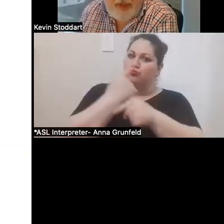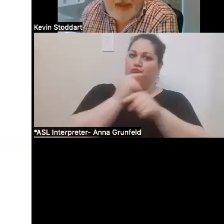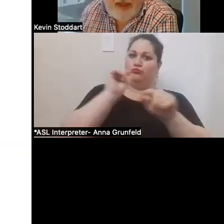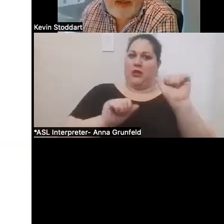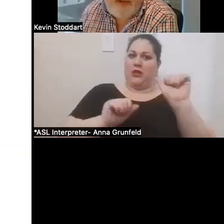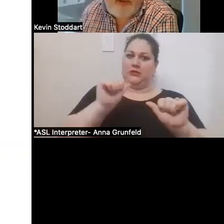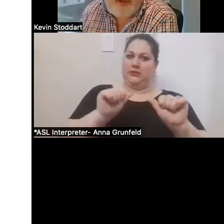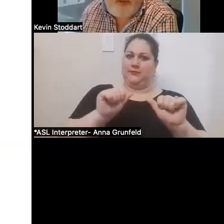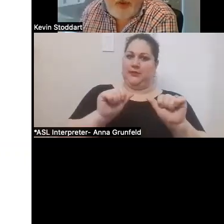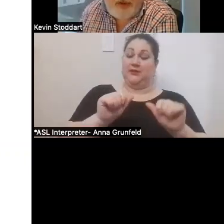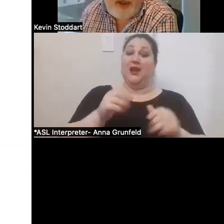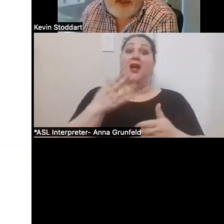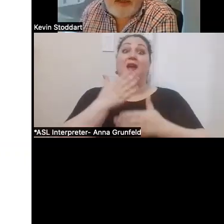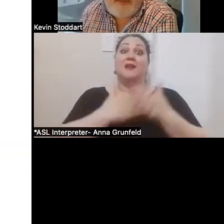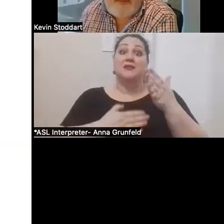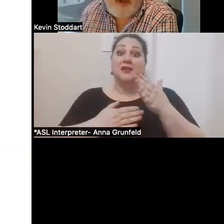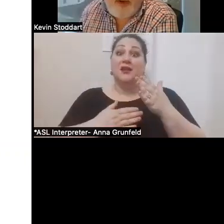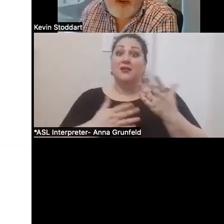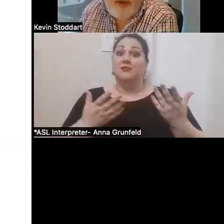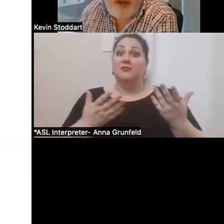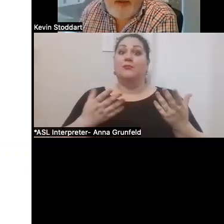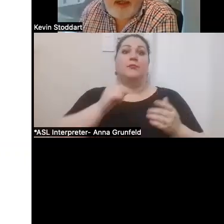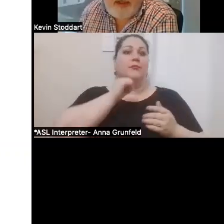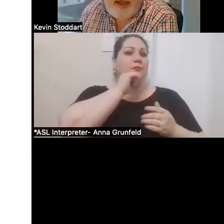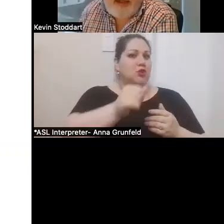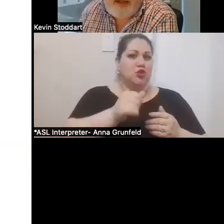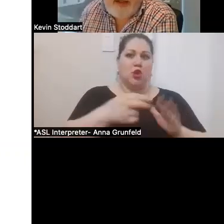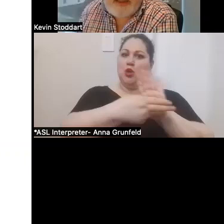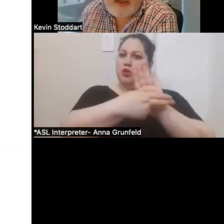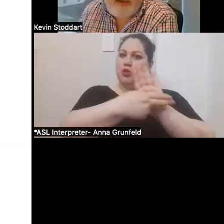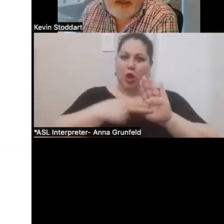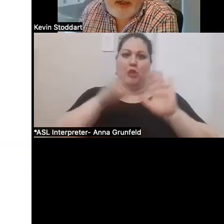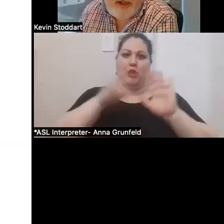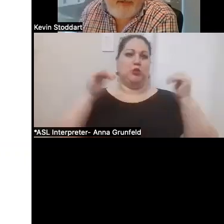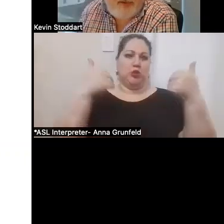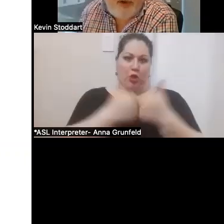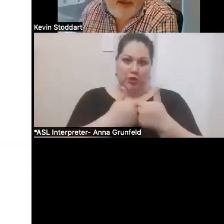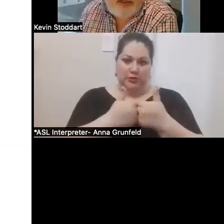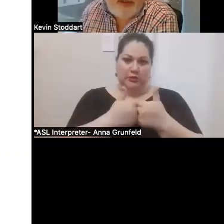been diagnosed with autism when they meet diagnostic criteria for autism.